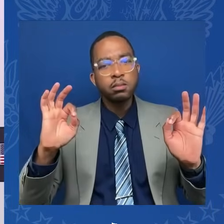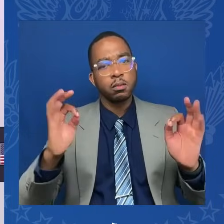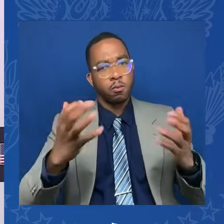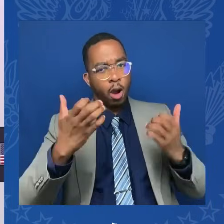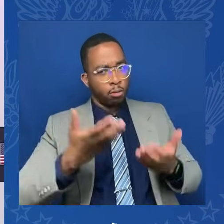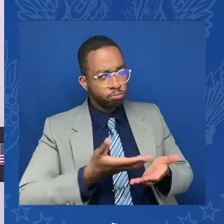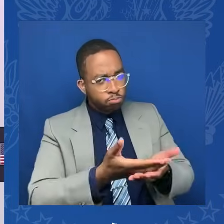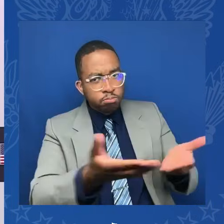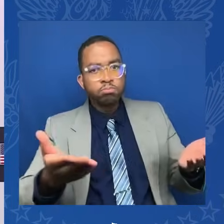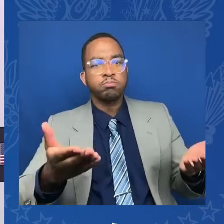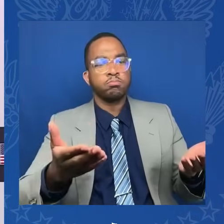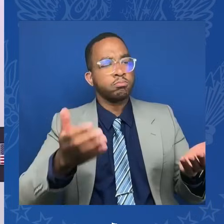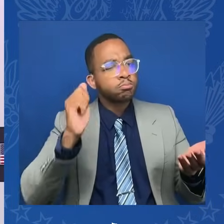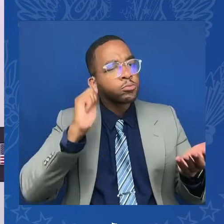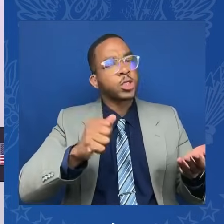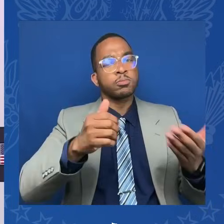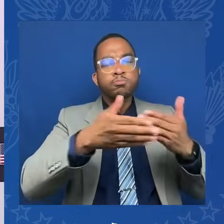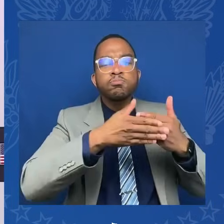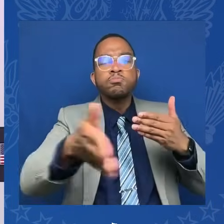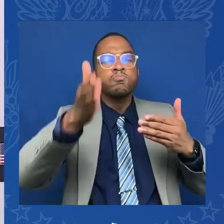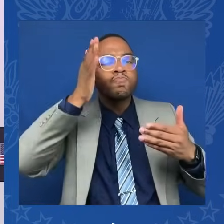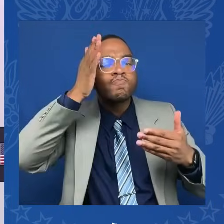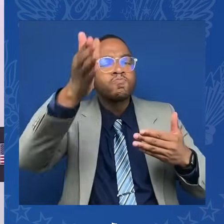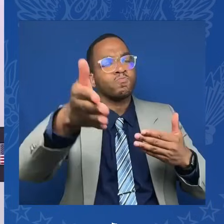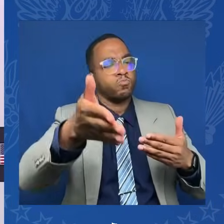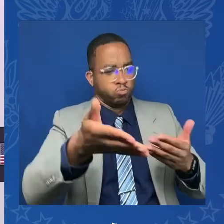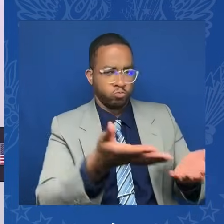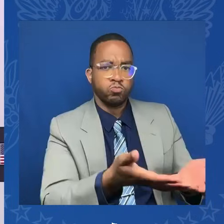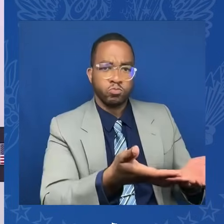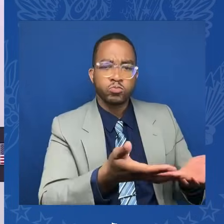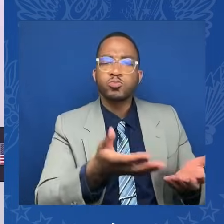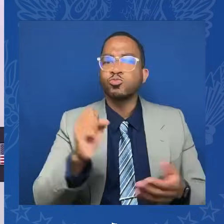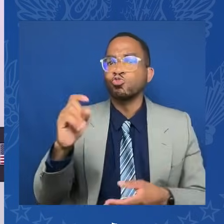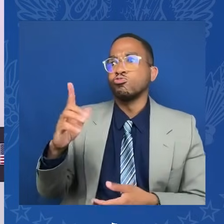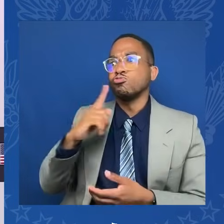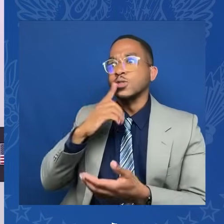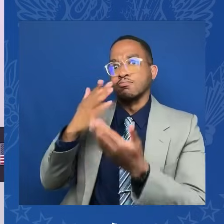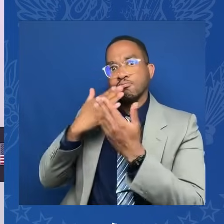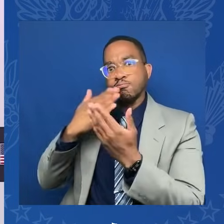And thank you for being at Europe's side. This close cooperation between France and the United States